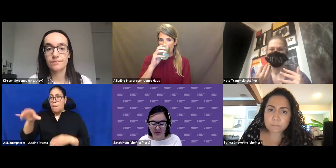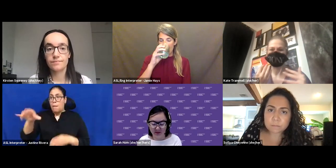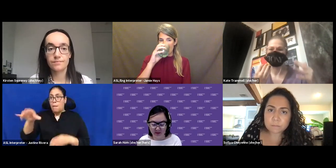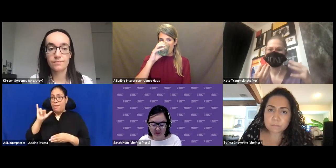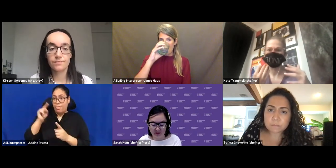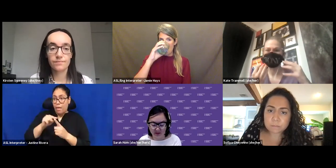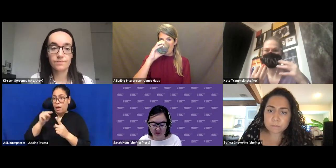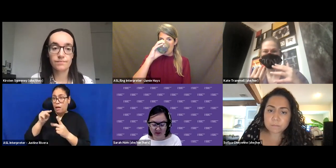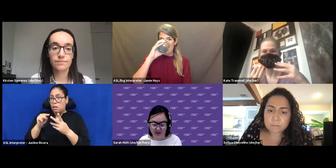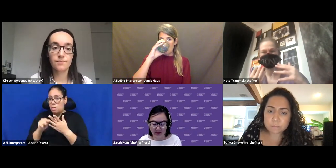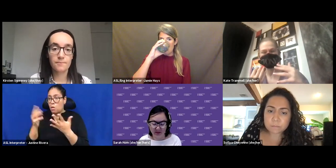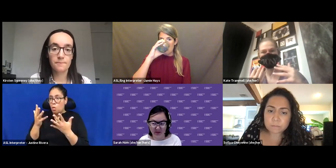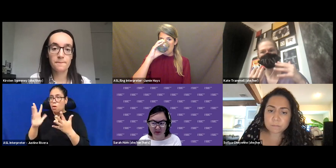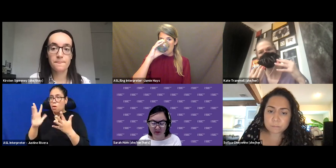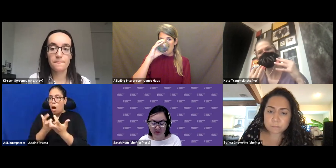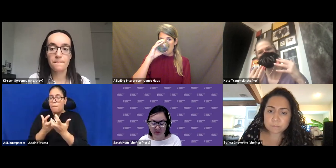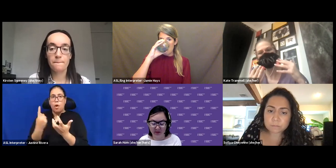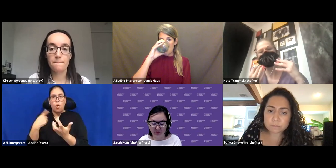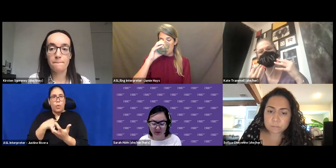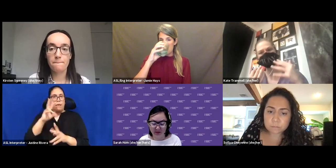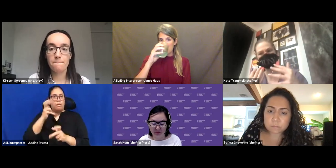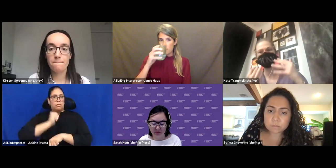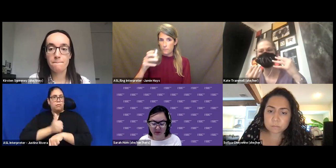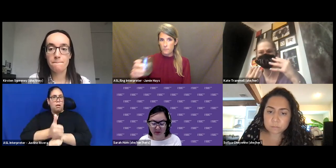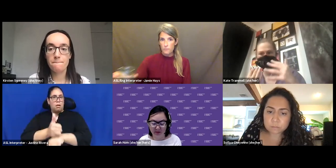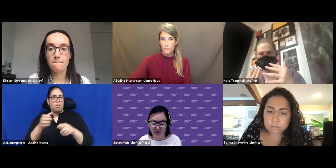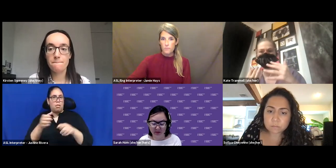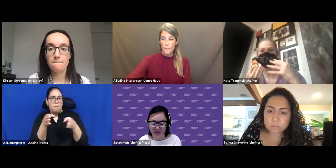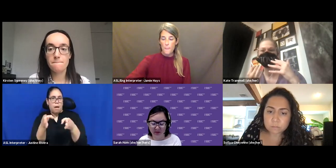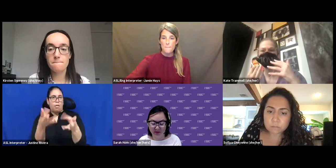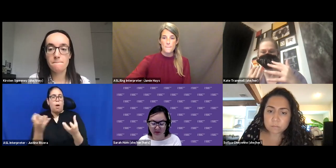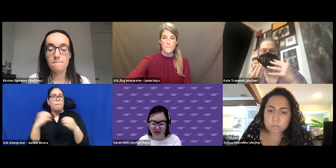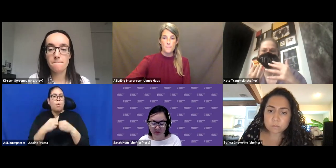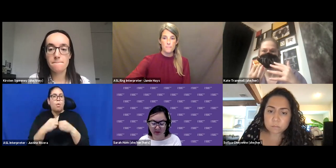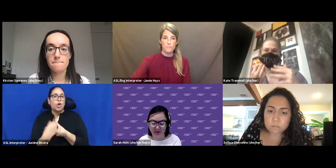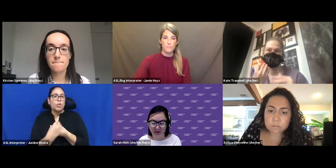actually lay the path to a more inclusive, accessible theatre community.